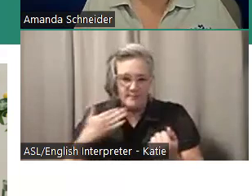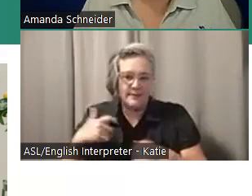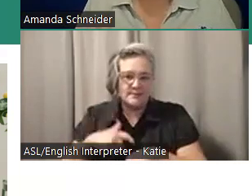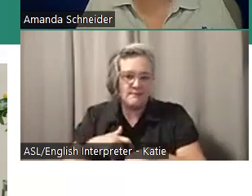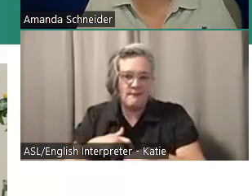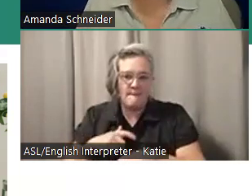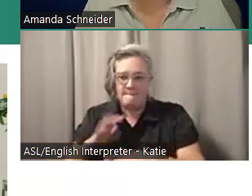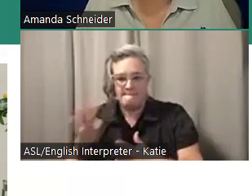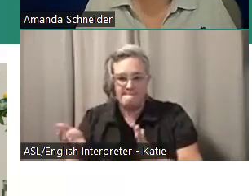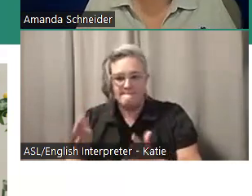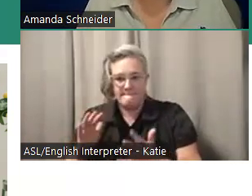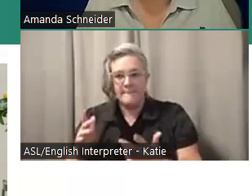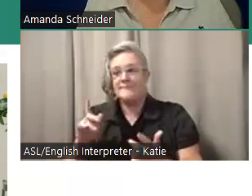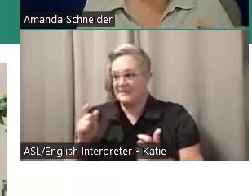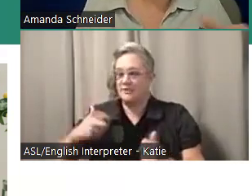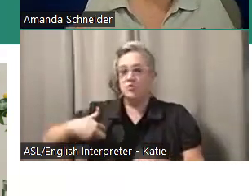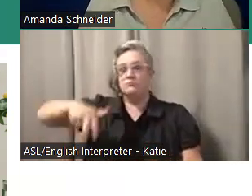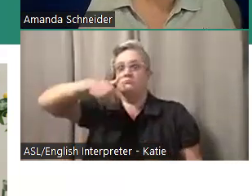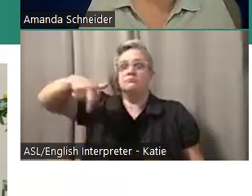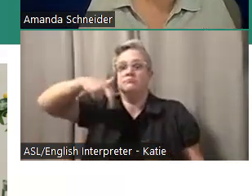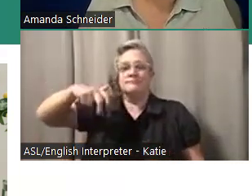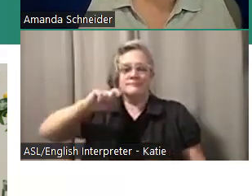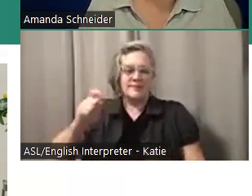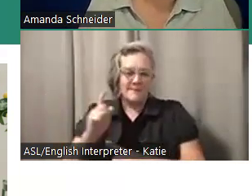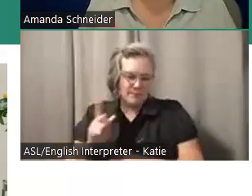Um, maybe they just need to move at that point. So really trying to…